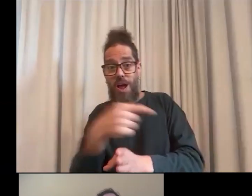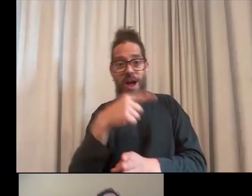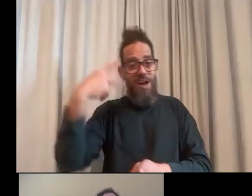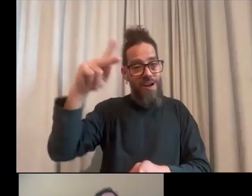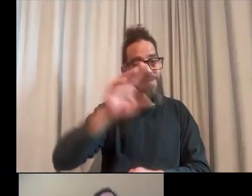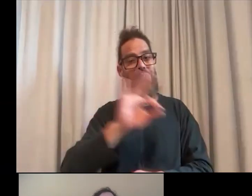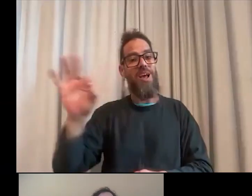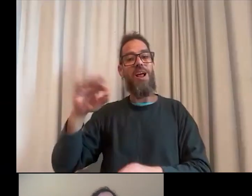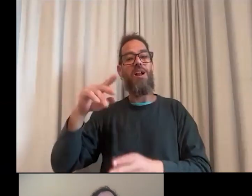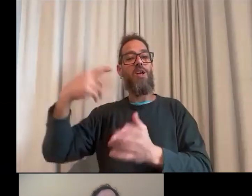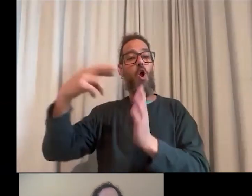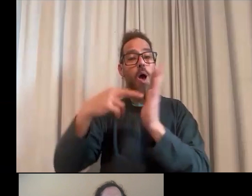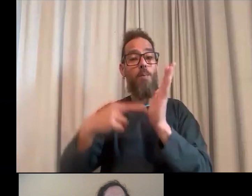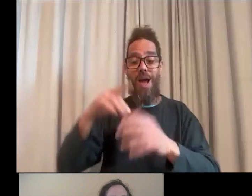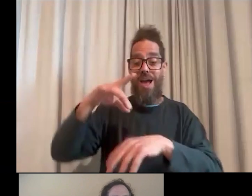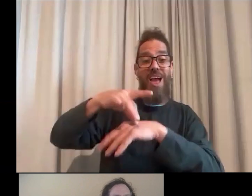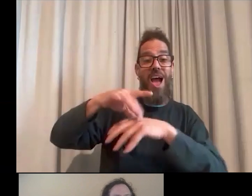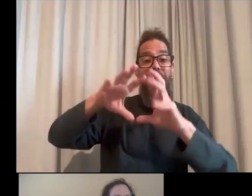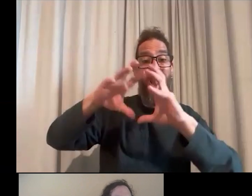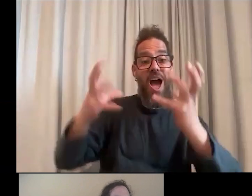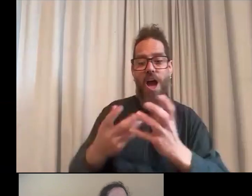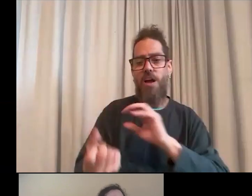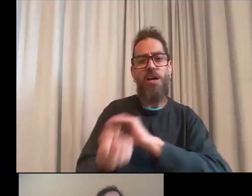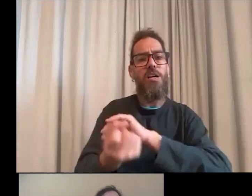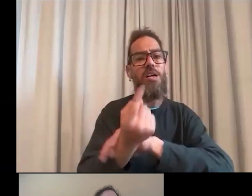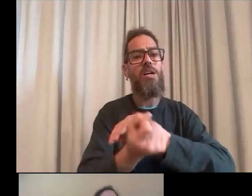and therefore, any businesses in those individual ecosystems